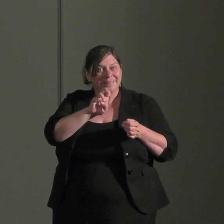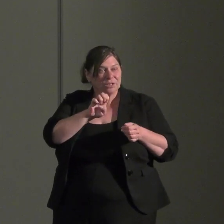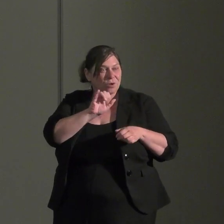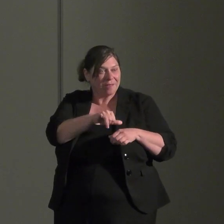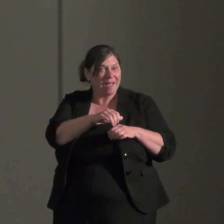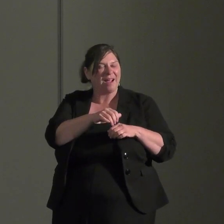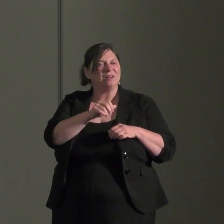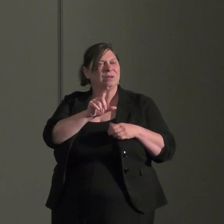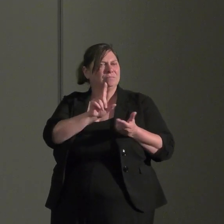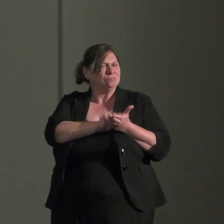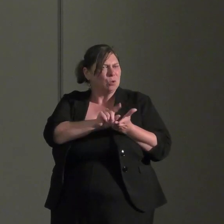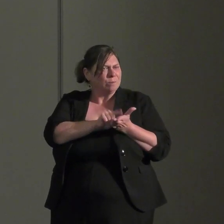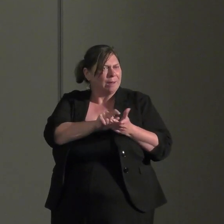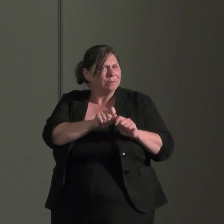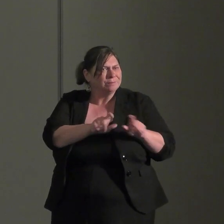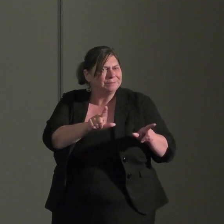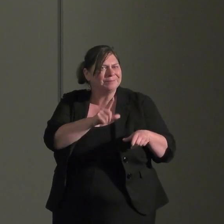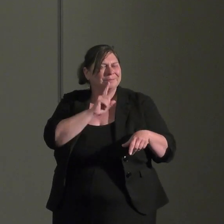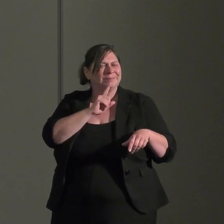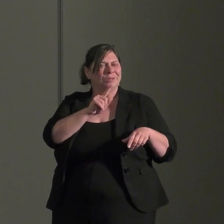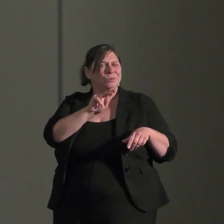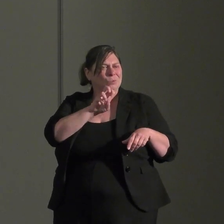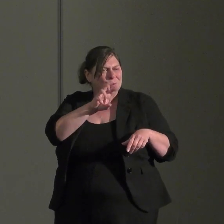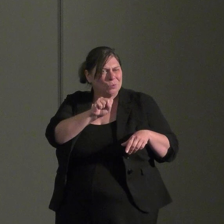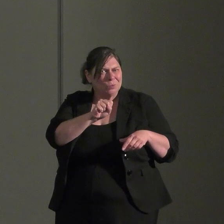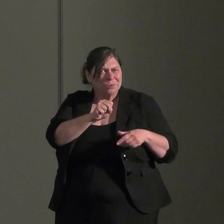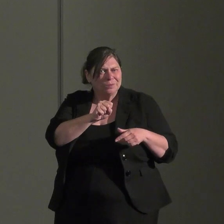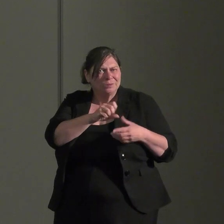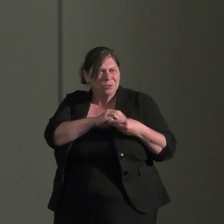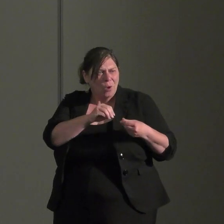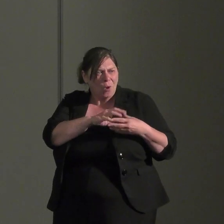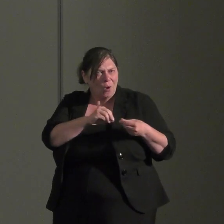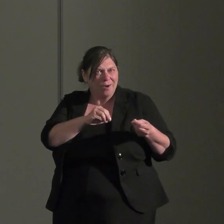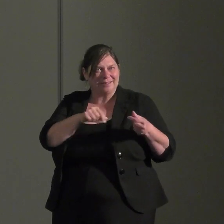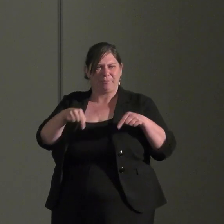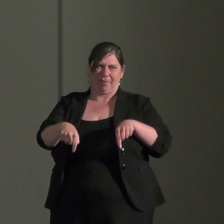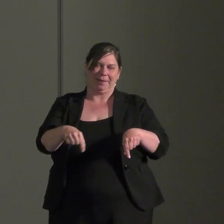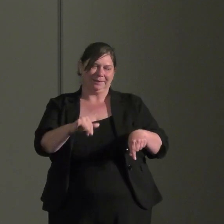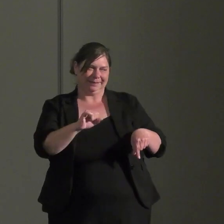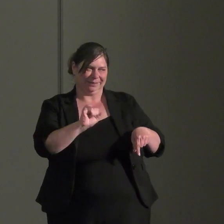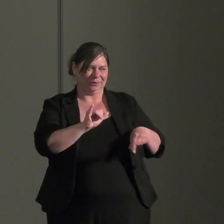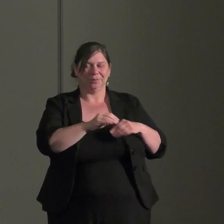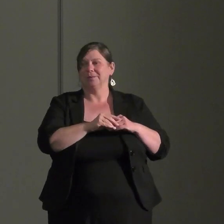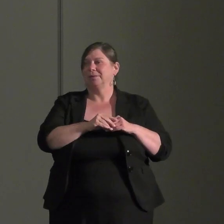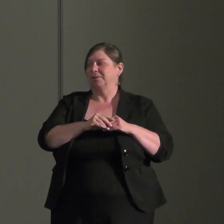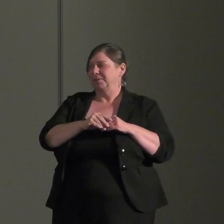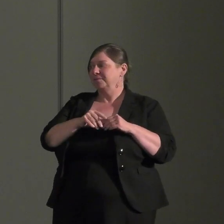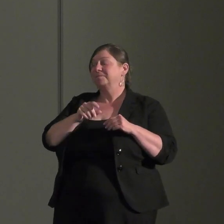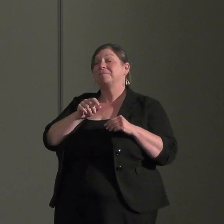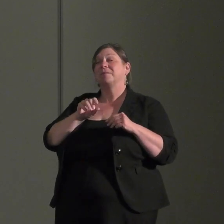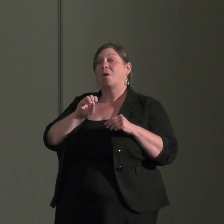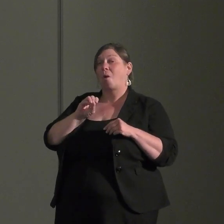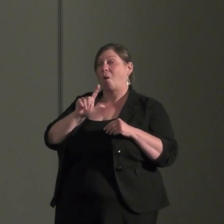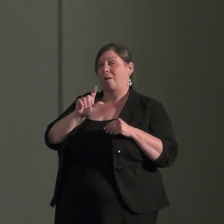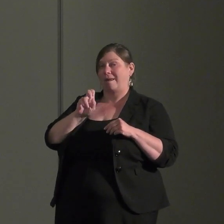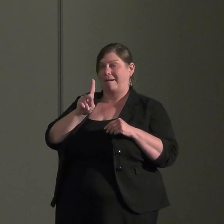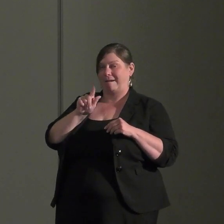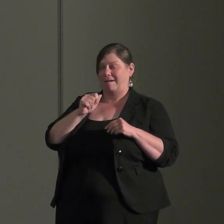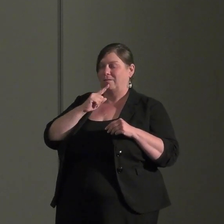news stories or certainly this is not the big one. >> OLENKA: We're in a lot of different news